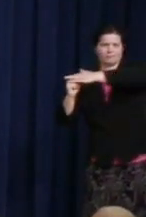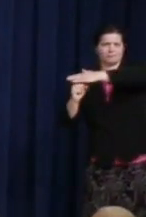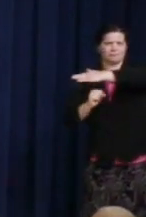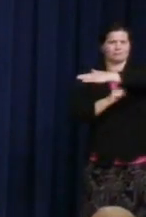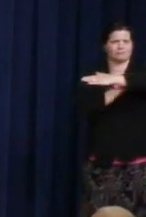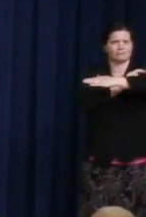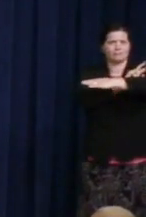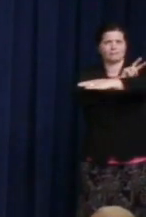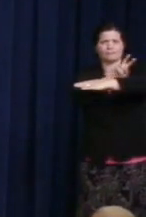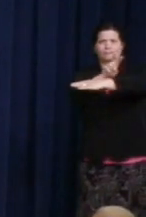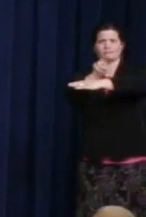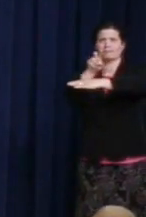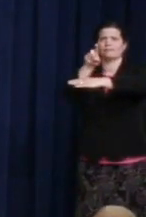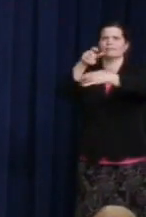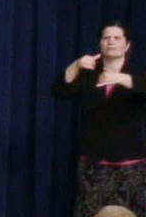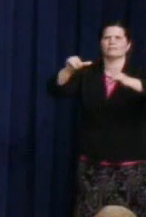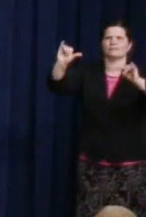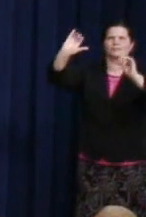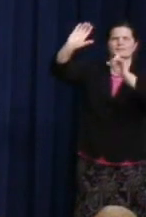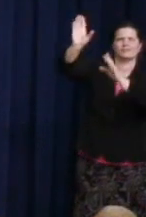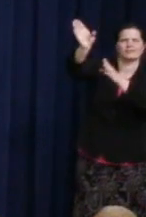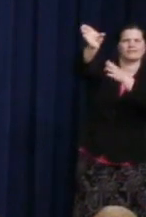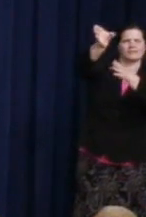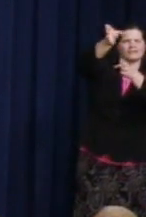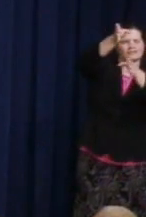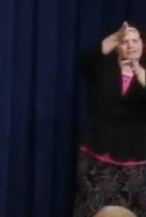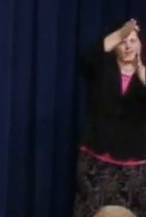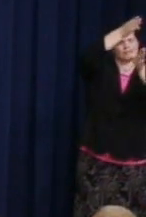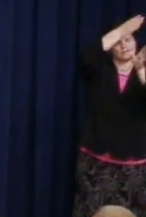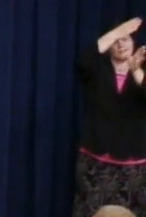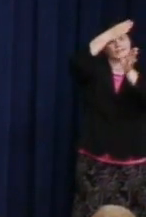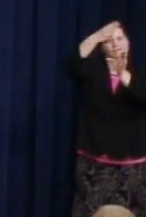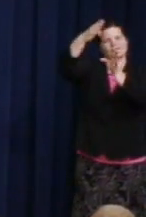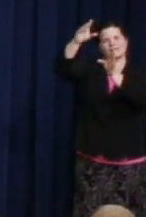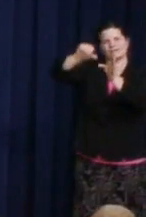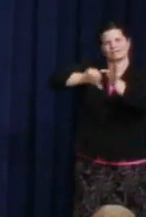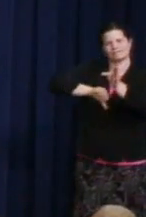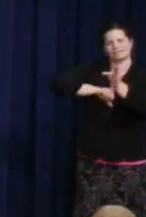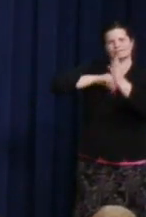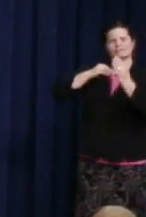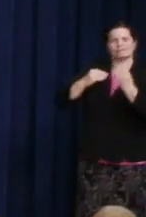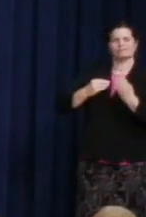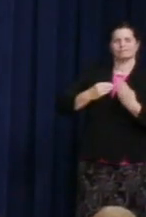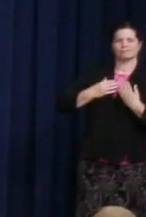were so gallantly streaming?